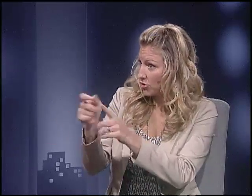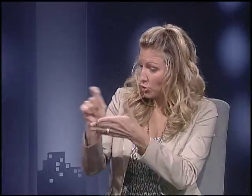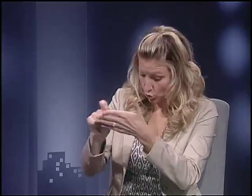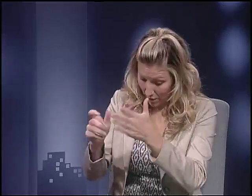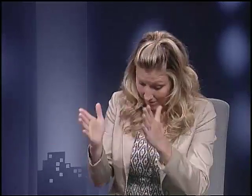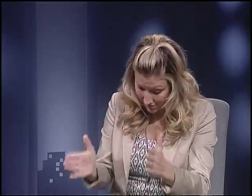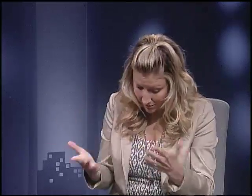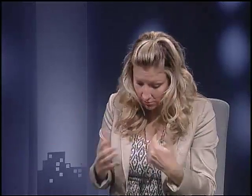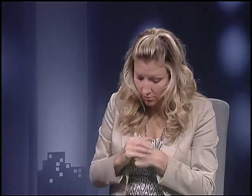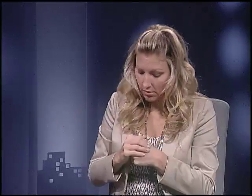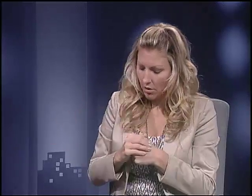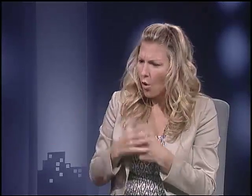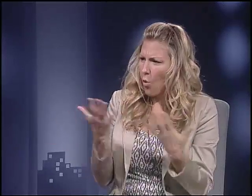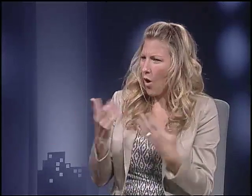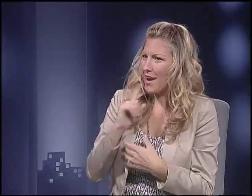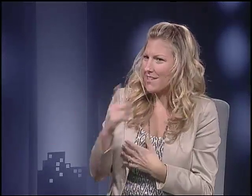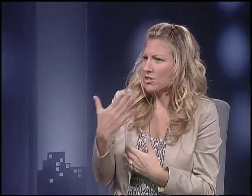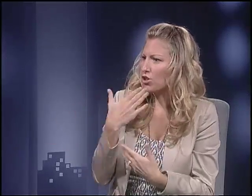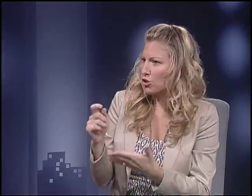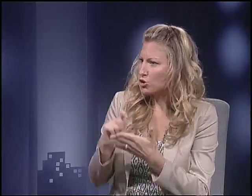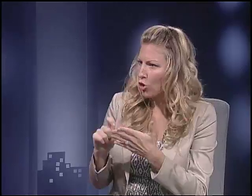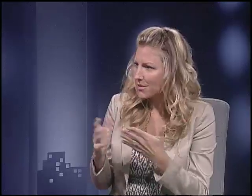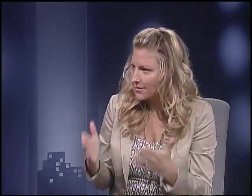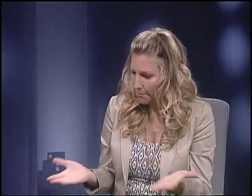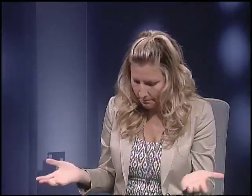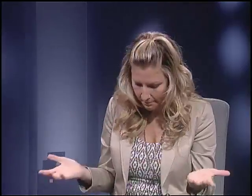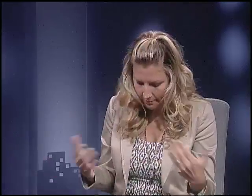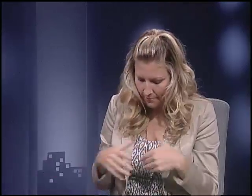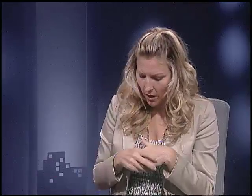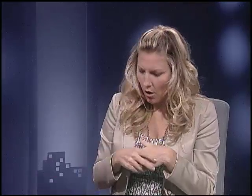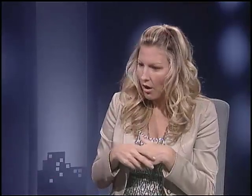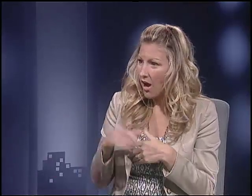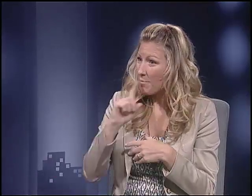about your profession as a journalist. What is good journalism